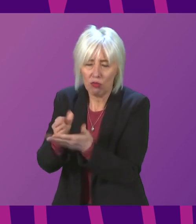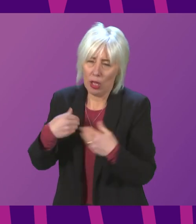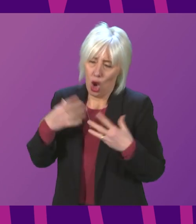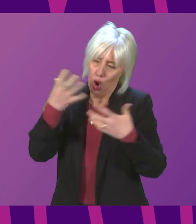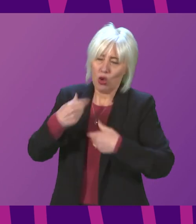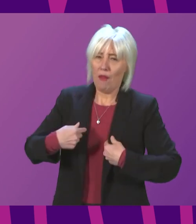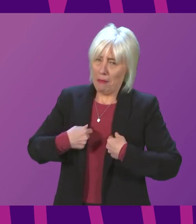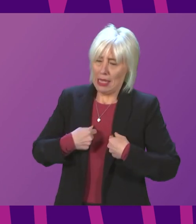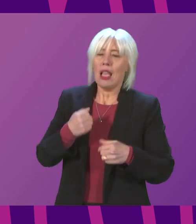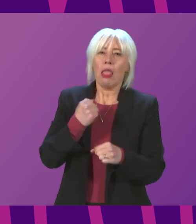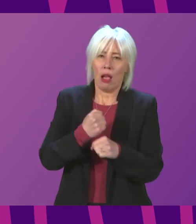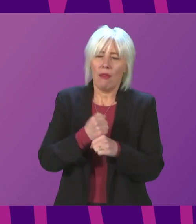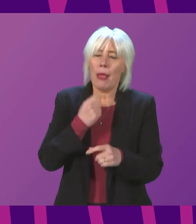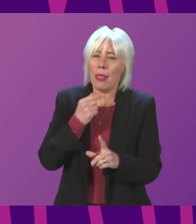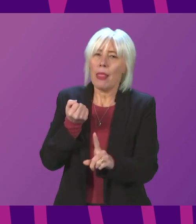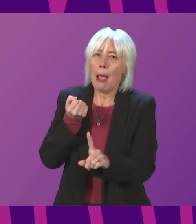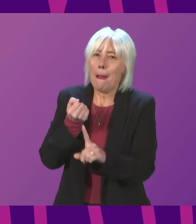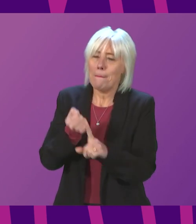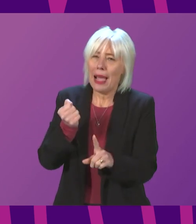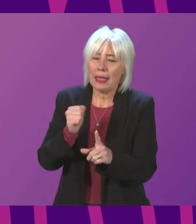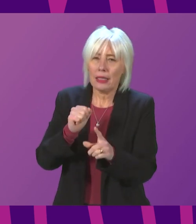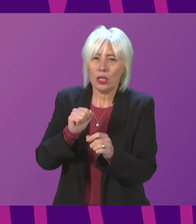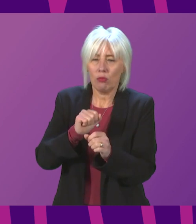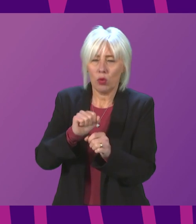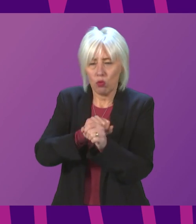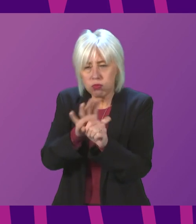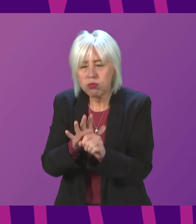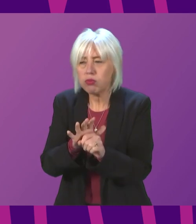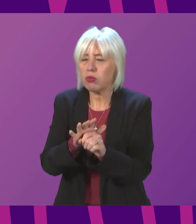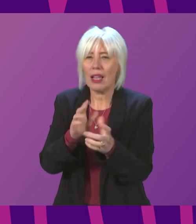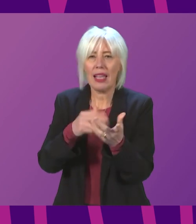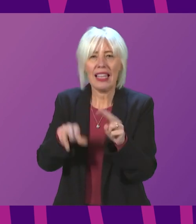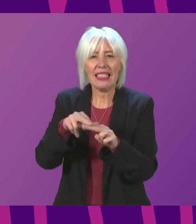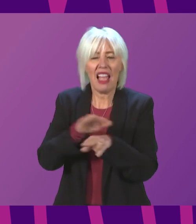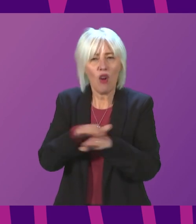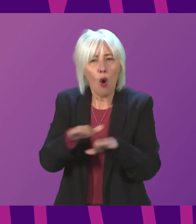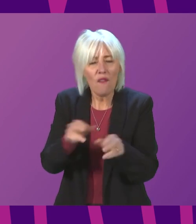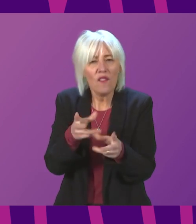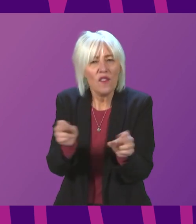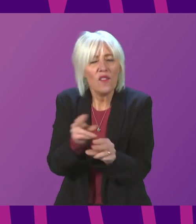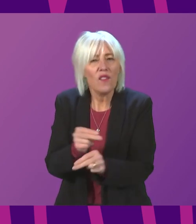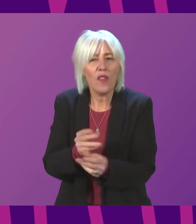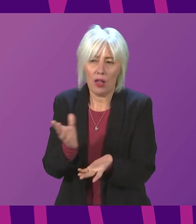the impacts of Covid and staff absences because of Covid on social care packages. Those impacts